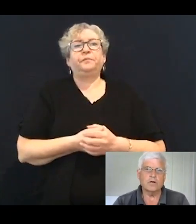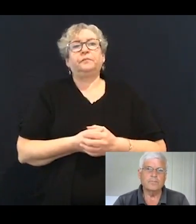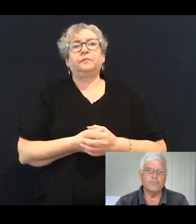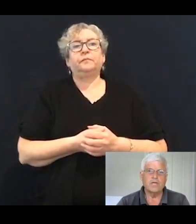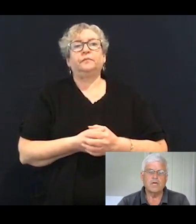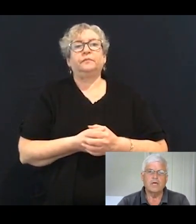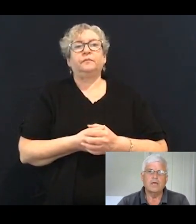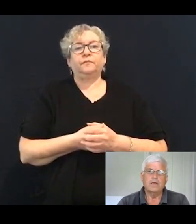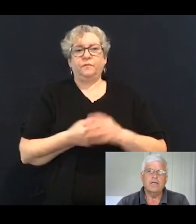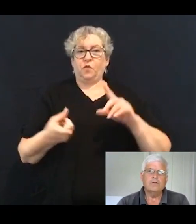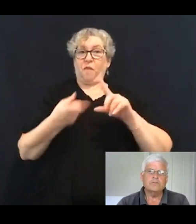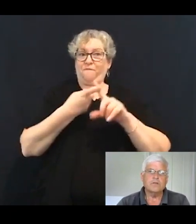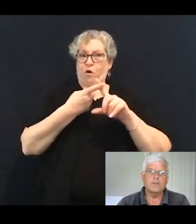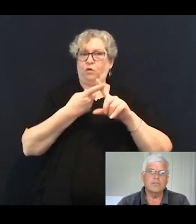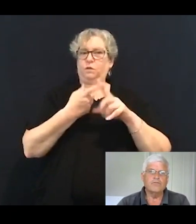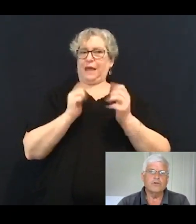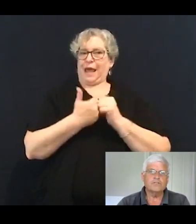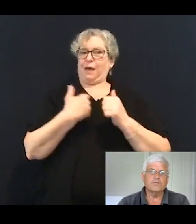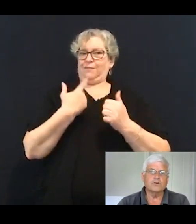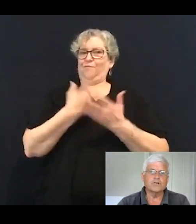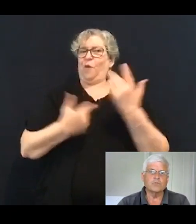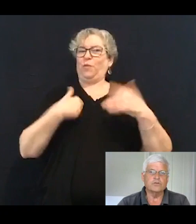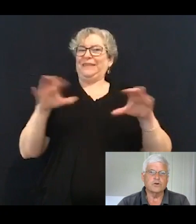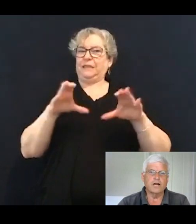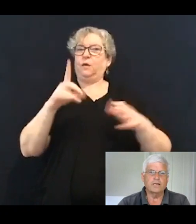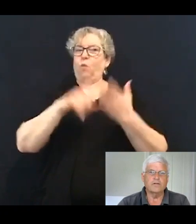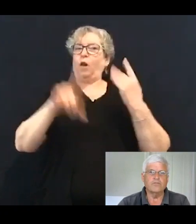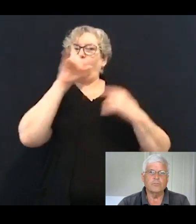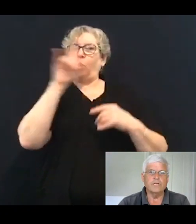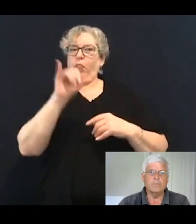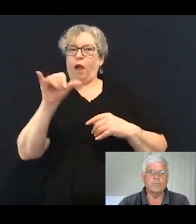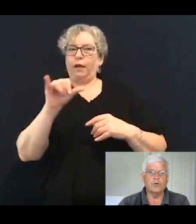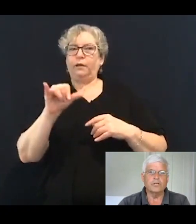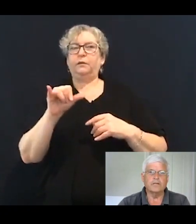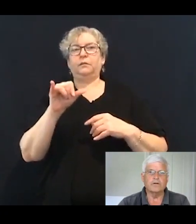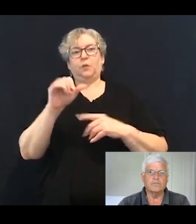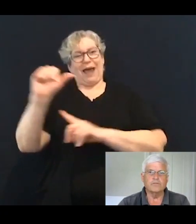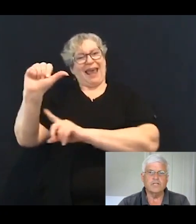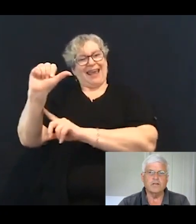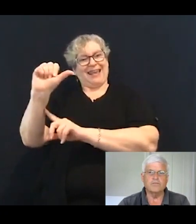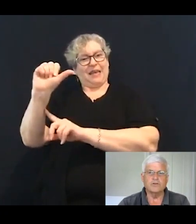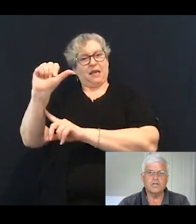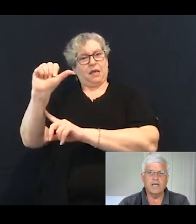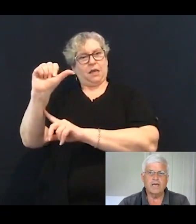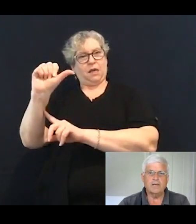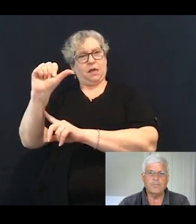Here's the first version we tried of mini protocadherin-15 version A.